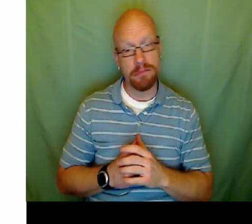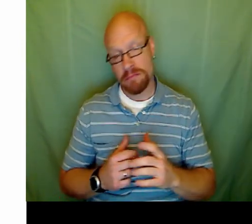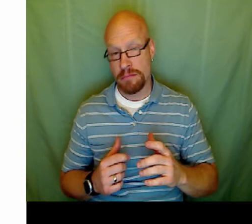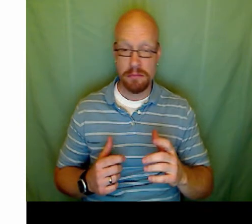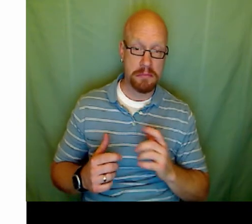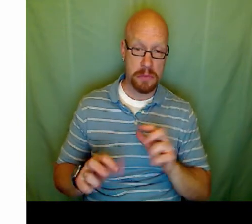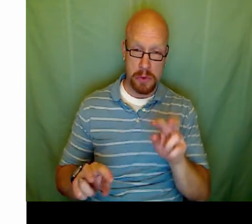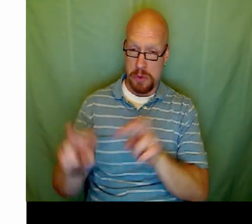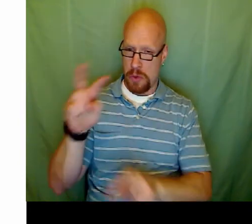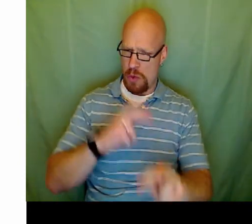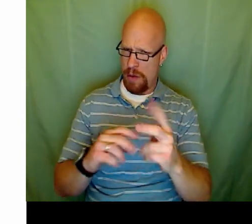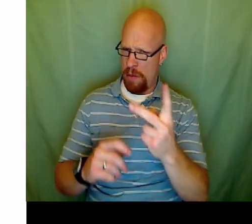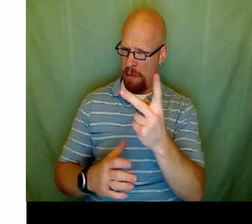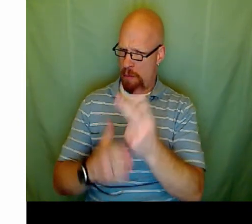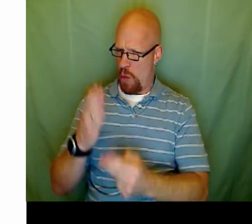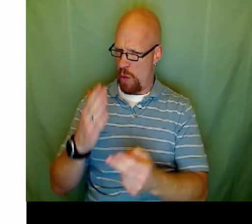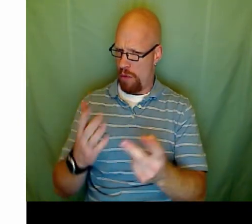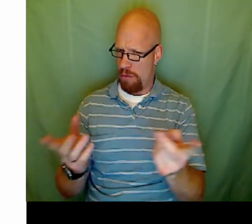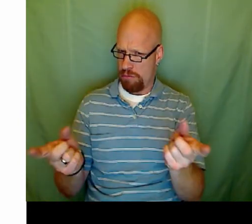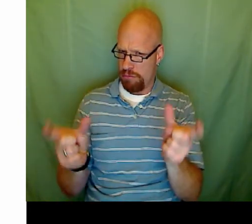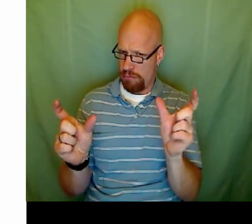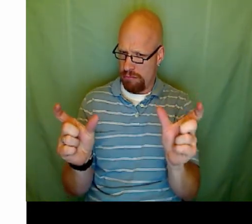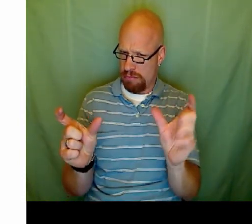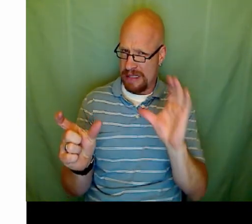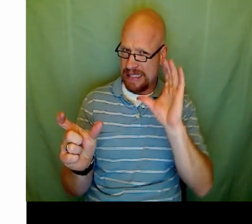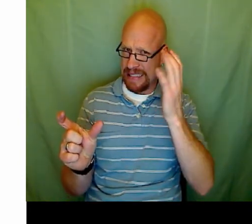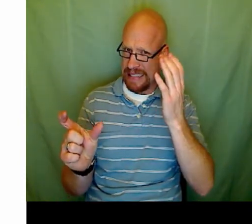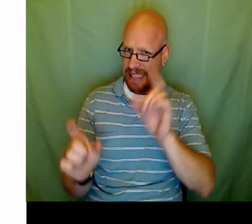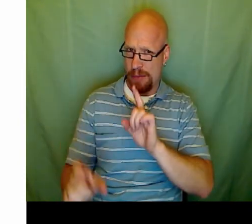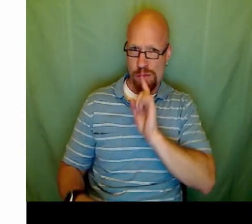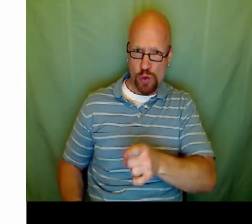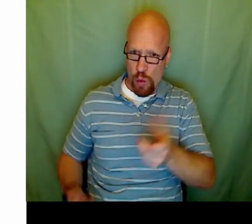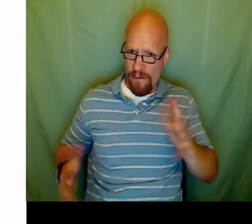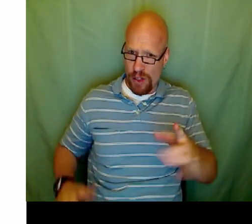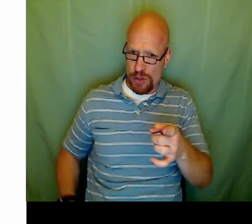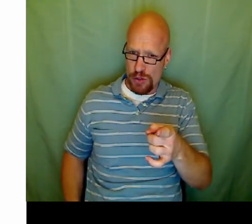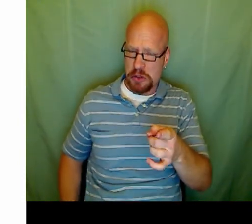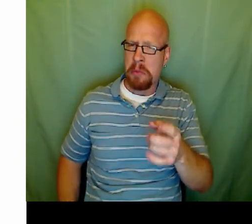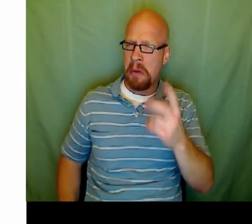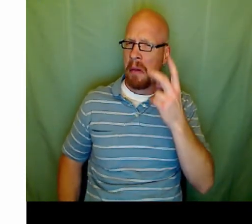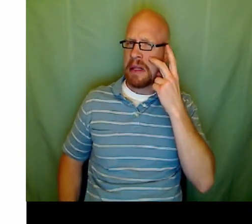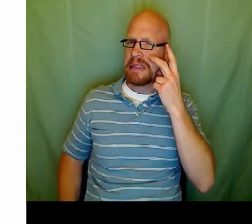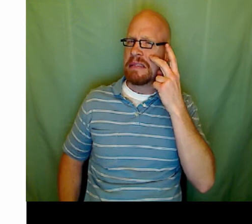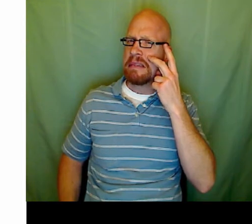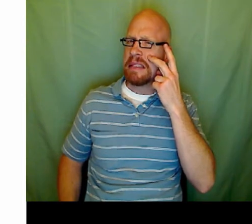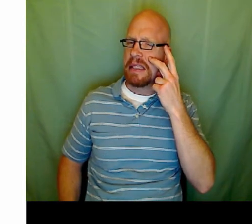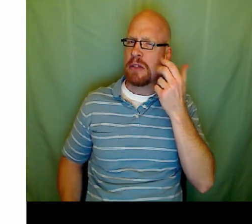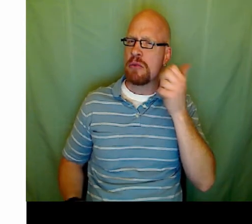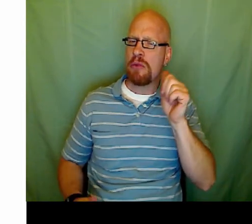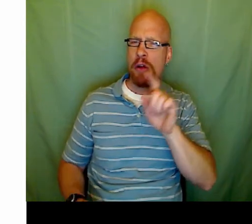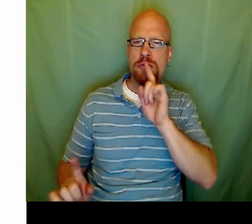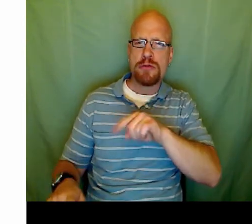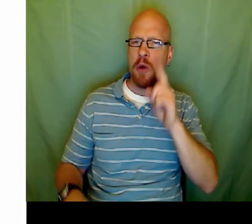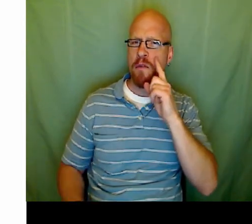Well, I mean, looking at it, it seem like they seem to be equal. They seem to already be true.